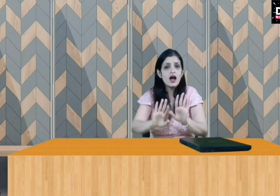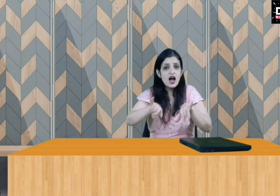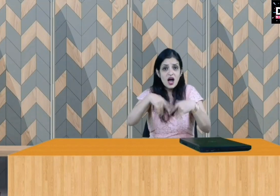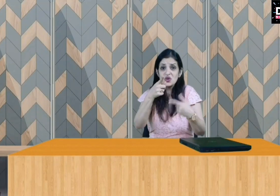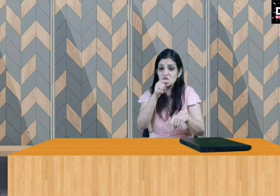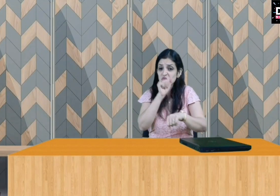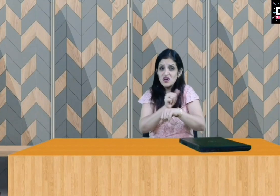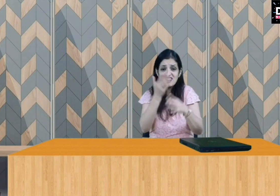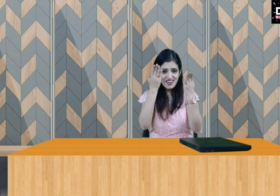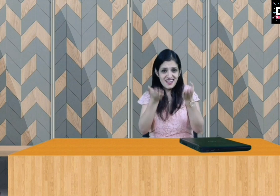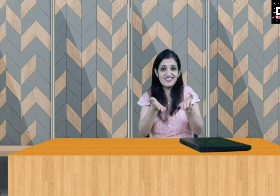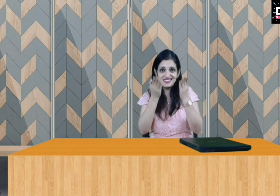Is this how you work?